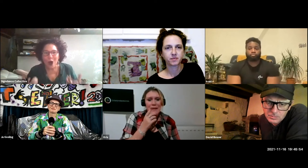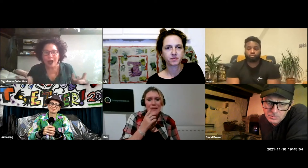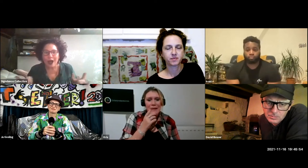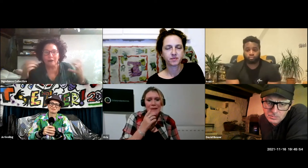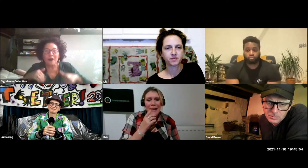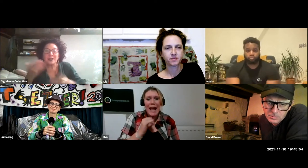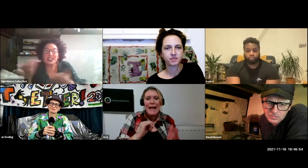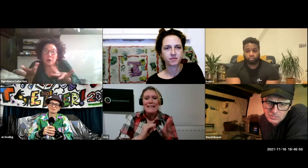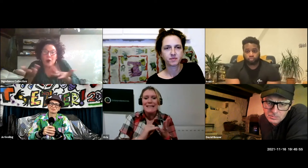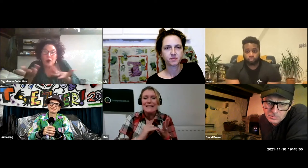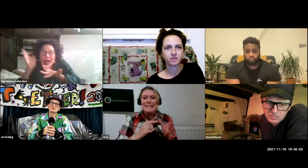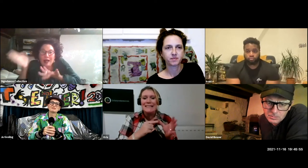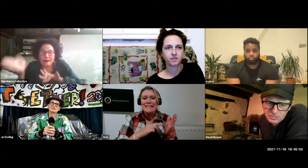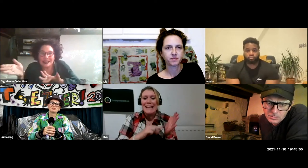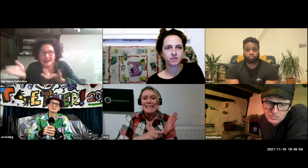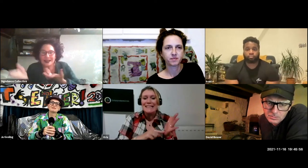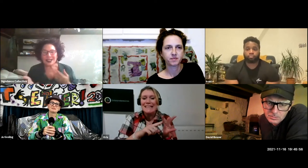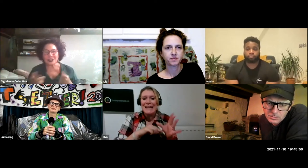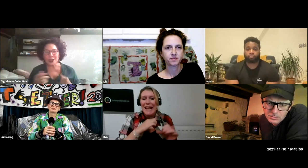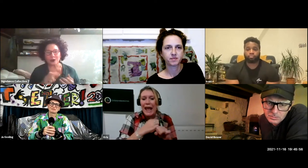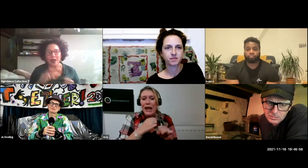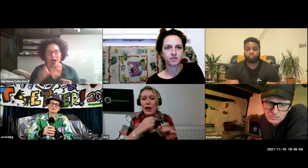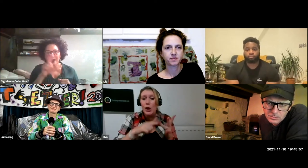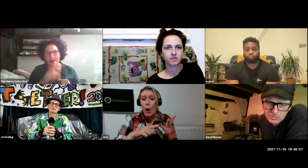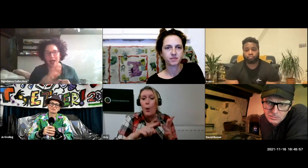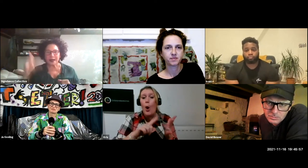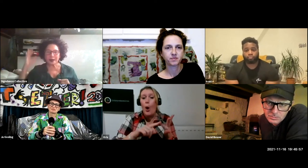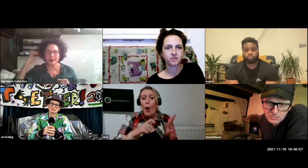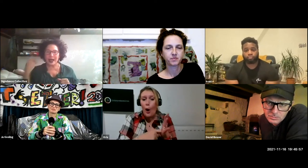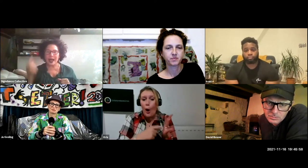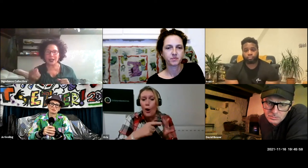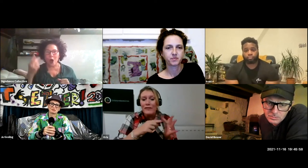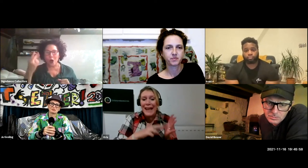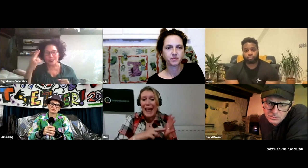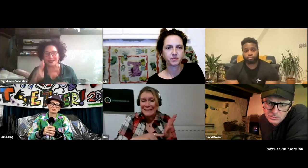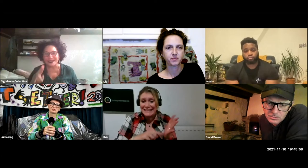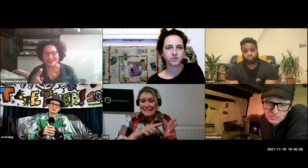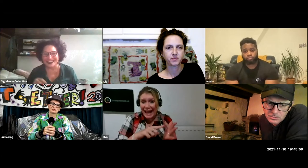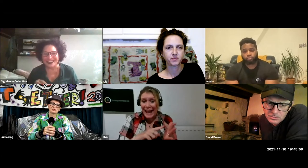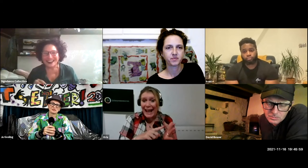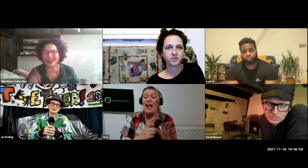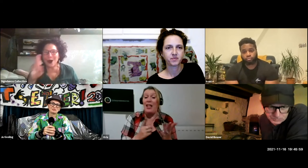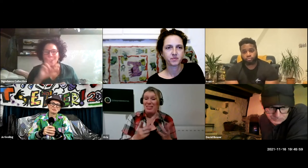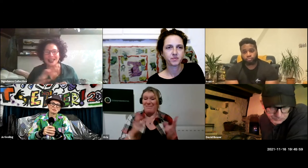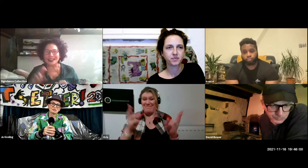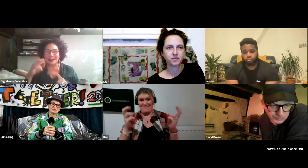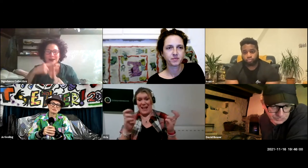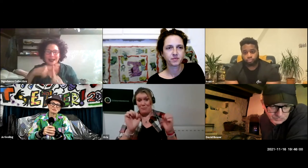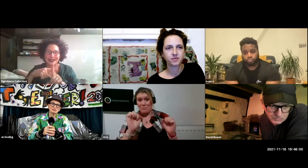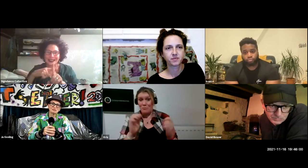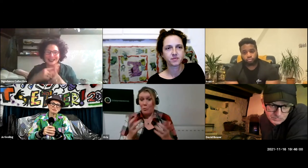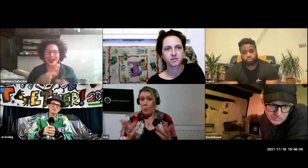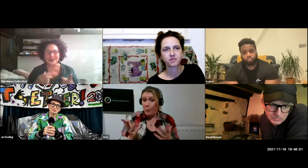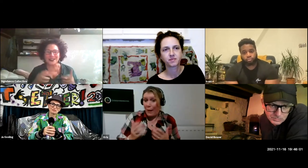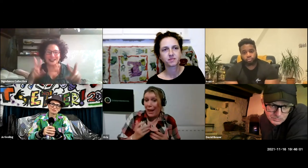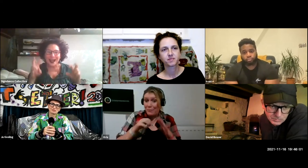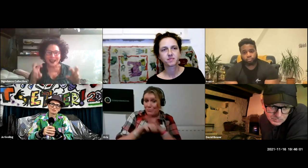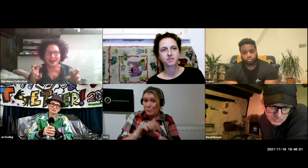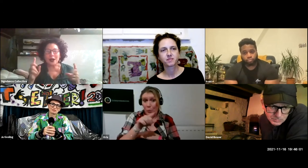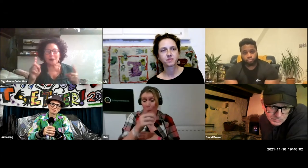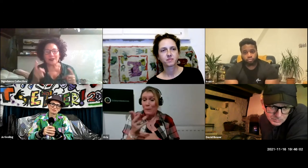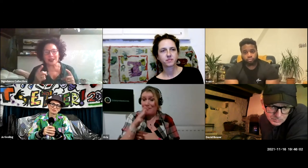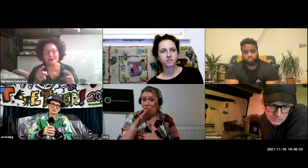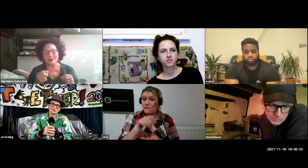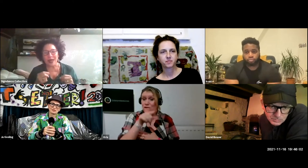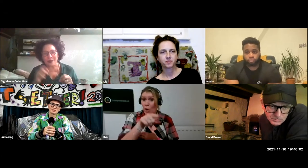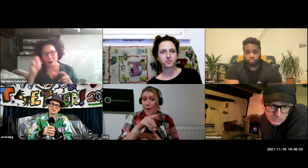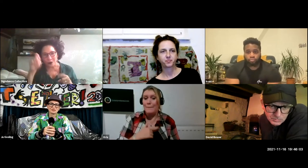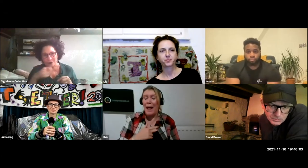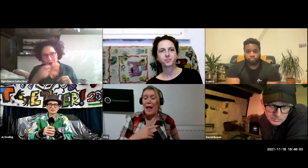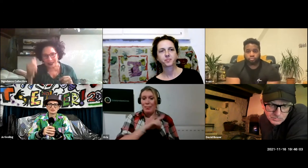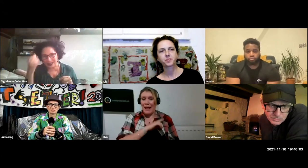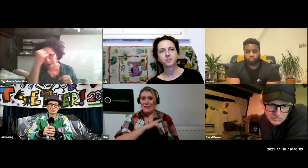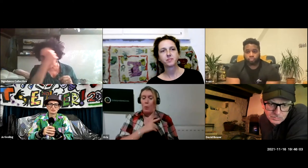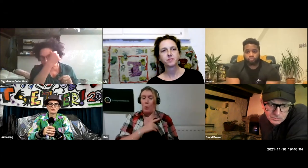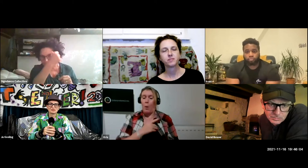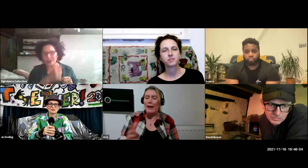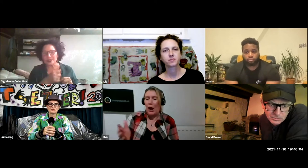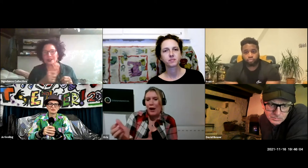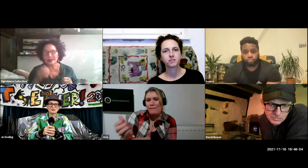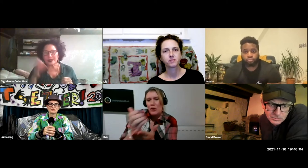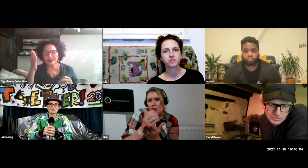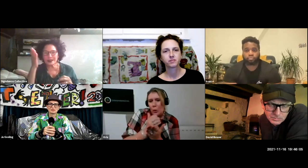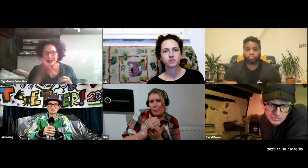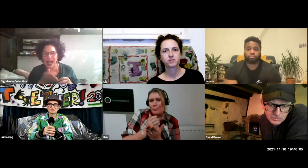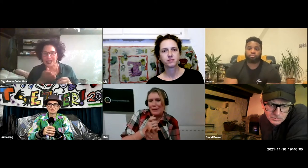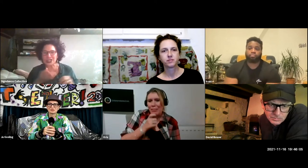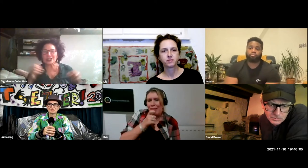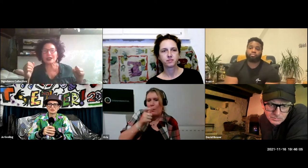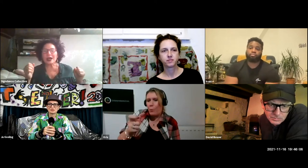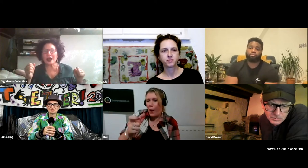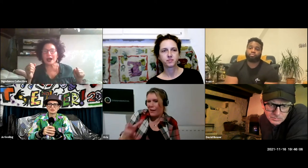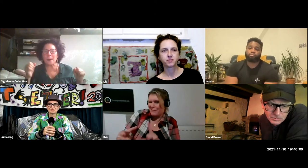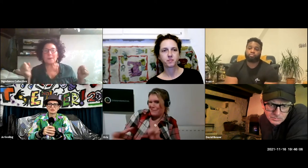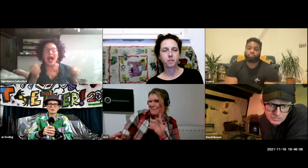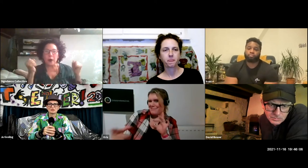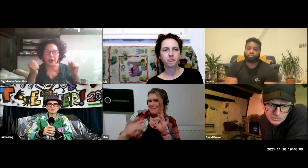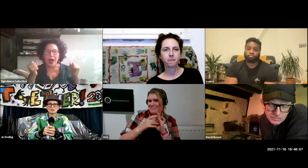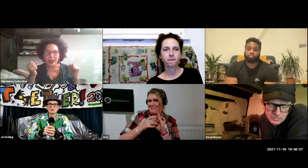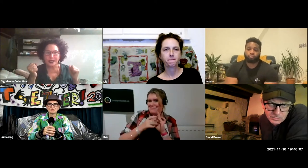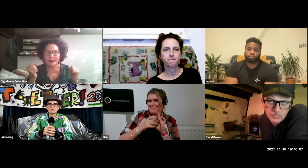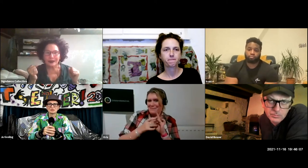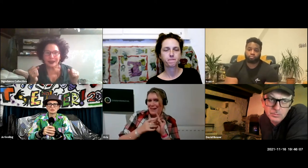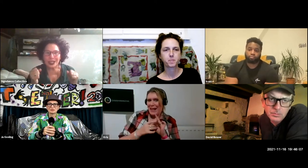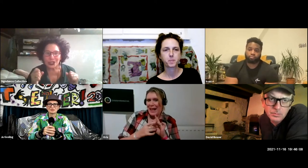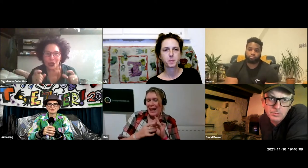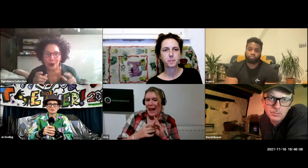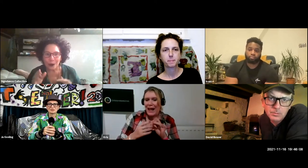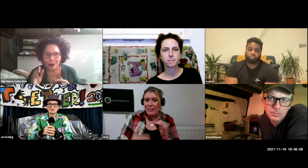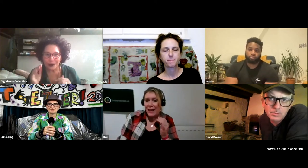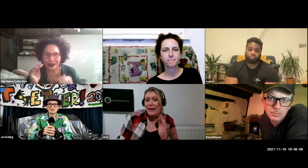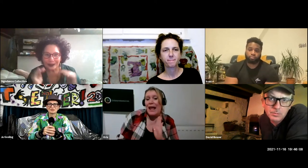All of that